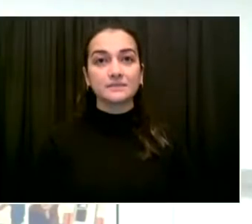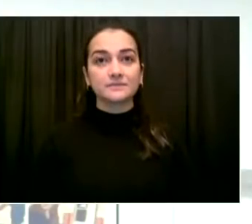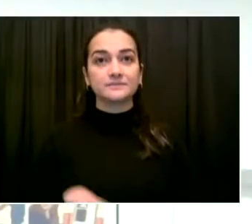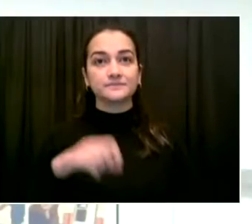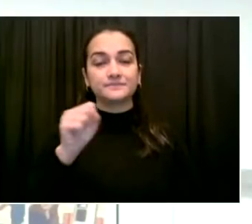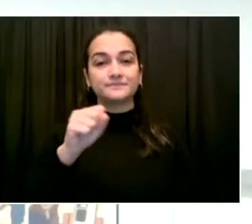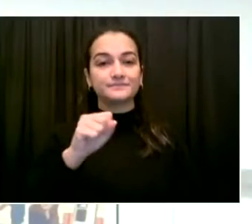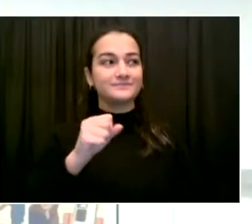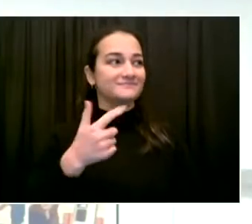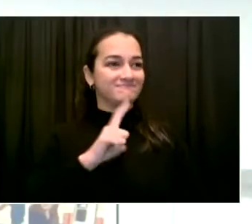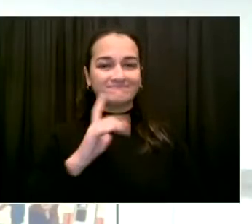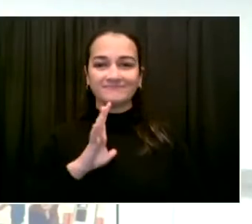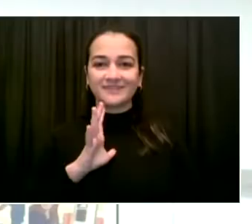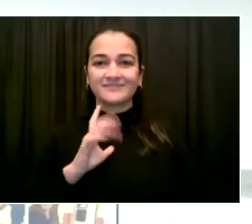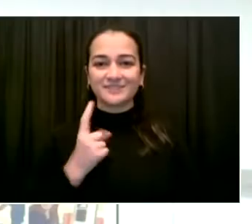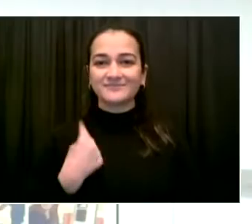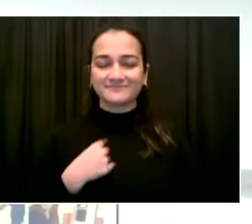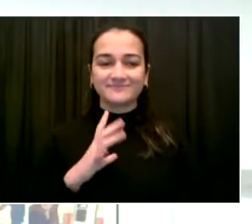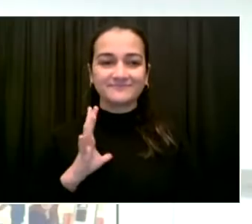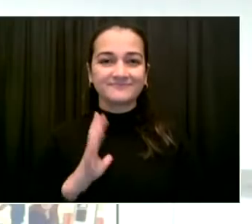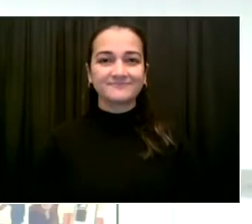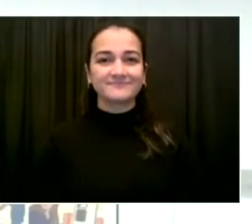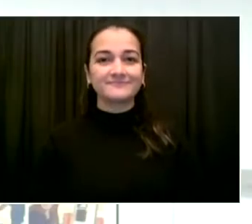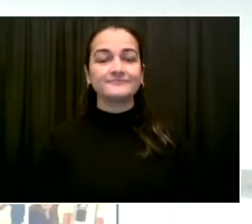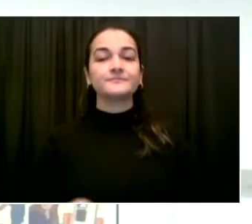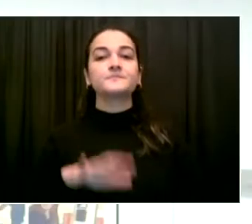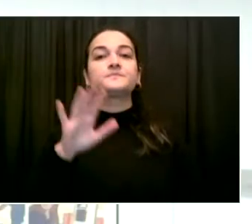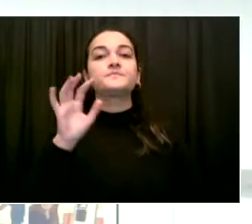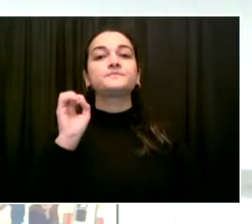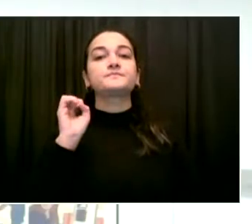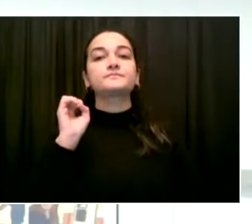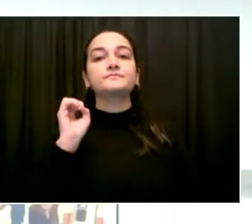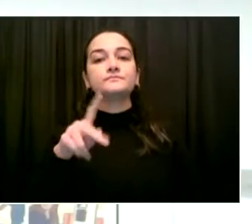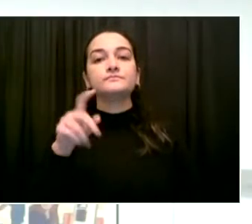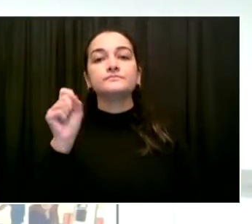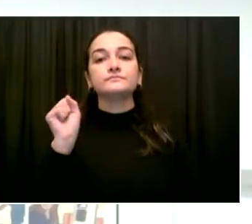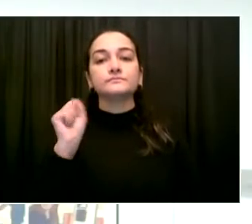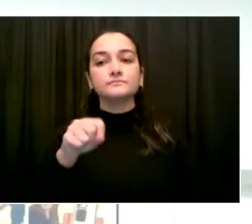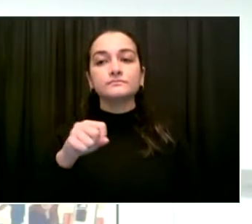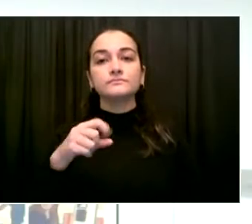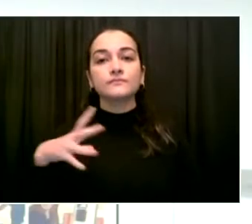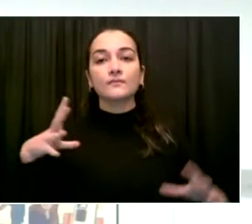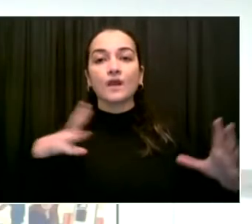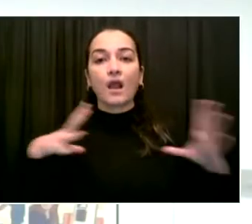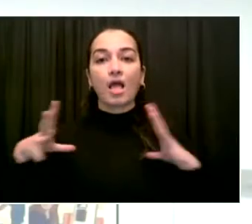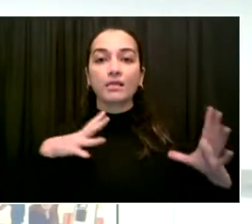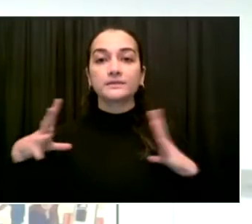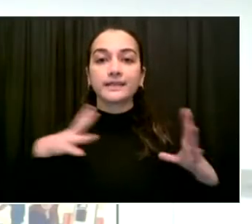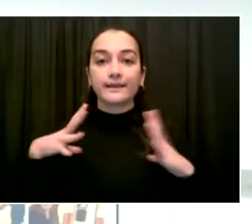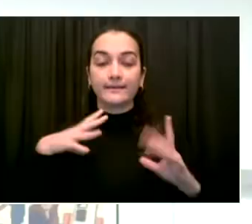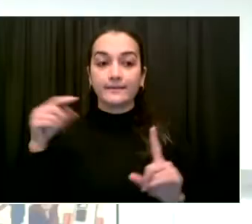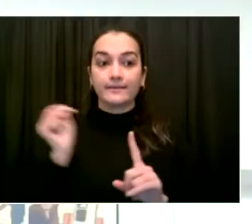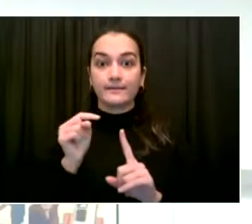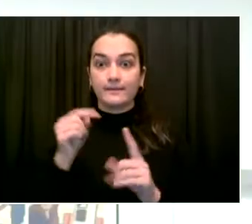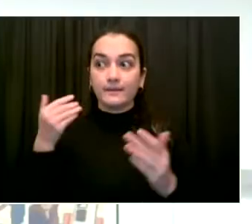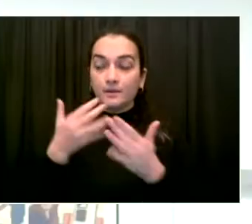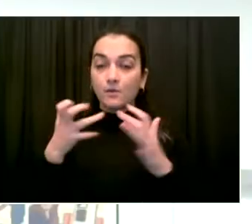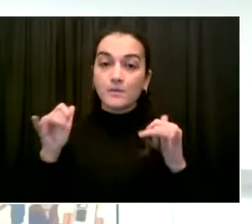I AM HAPPY TO GO FIRST. YOU ARE EXACTLY RIGHT, THE SAFEST HOLIDAY